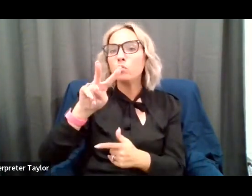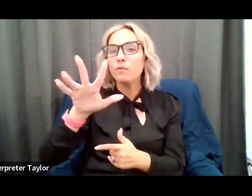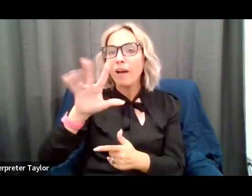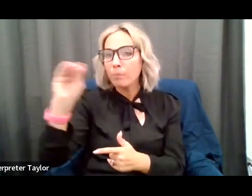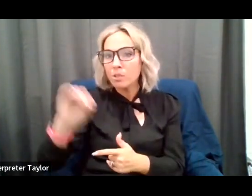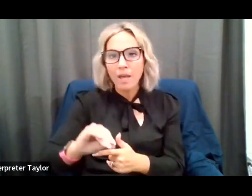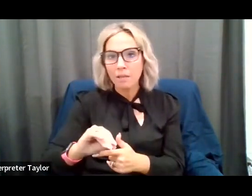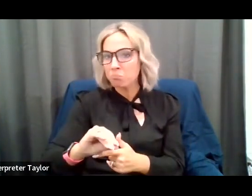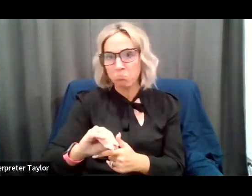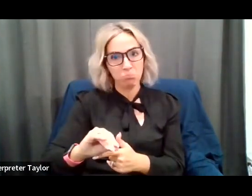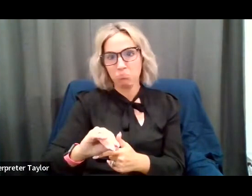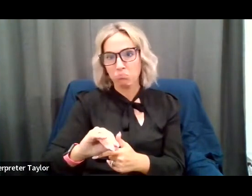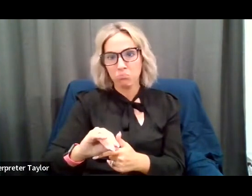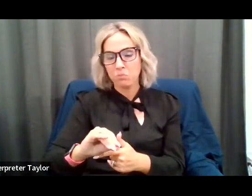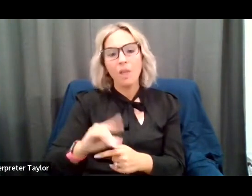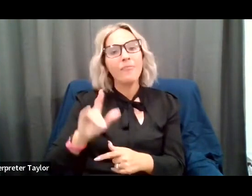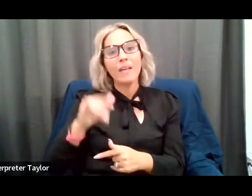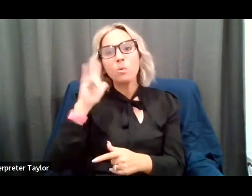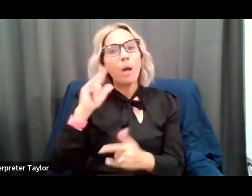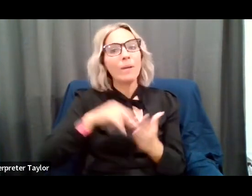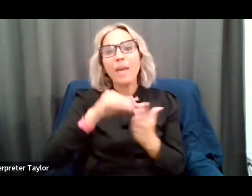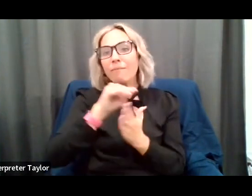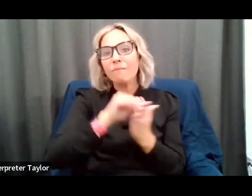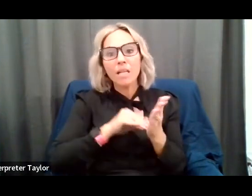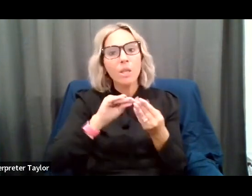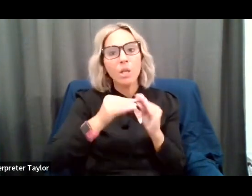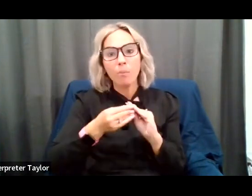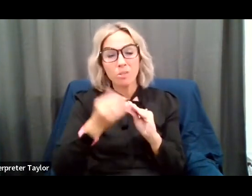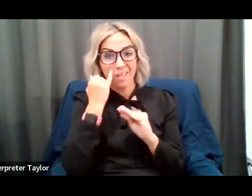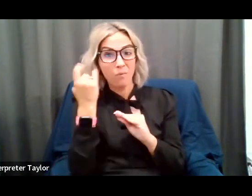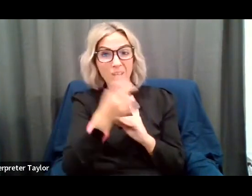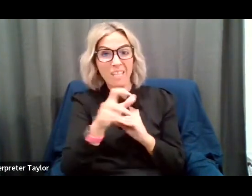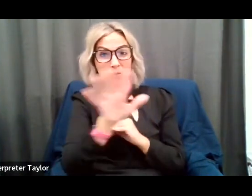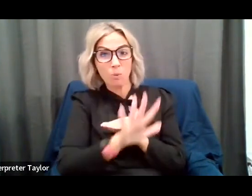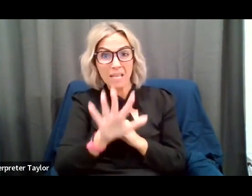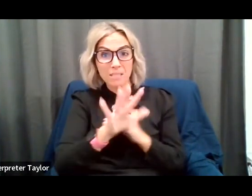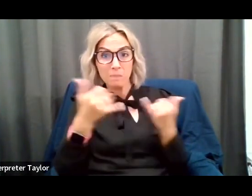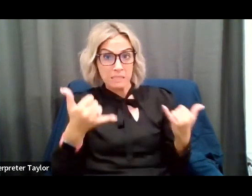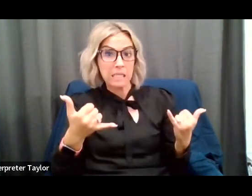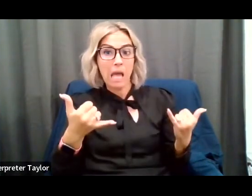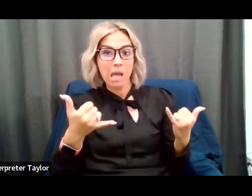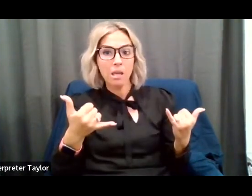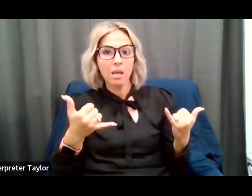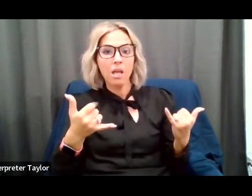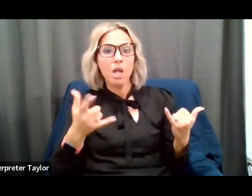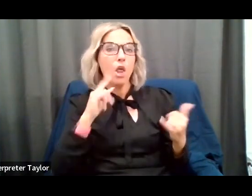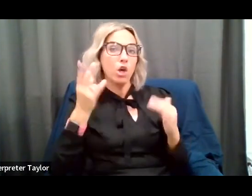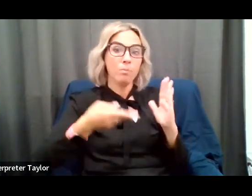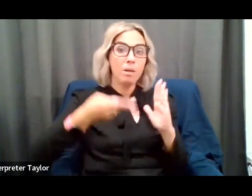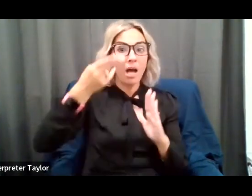And that's why we can't populate those numbers. If we were to give you an estimate today, they could be higher than what we've told you.